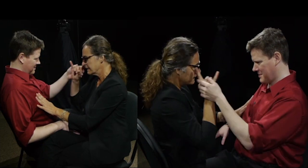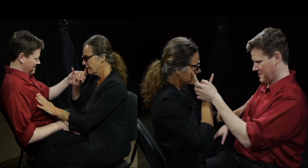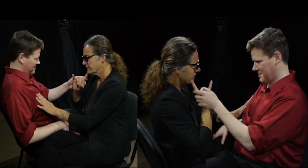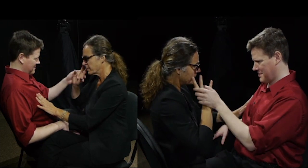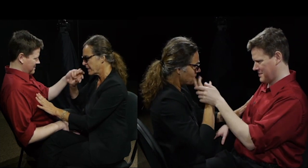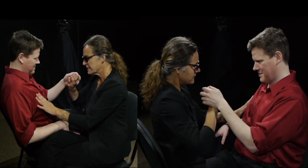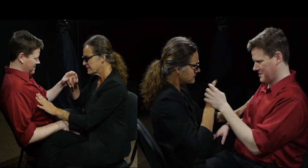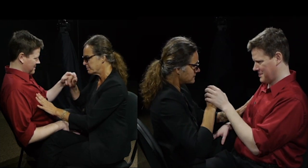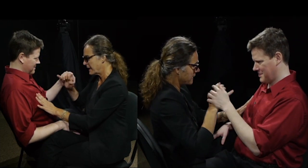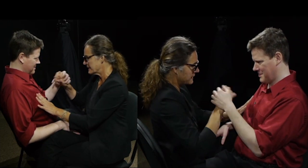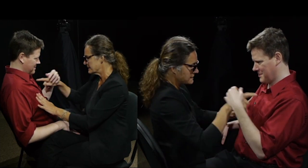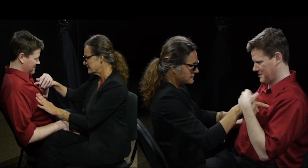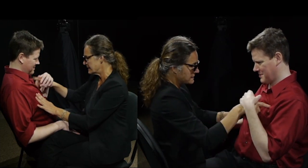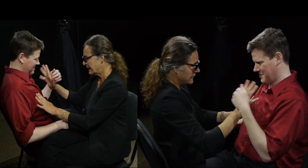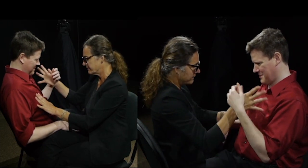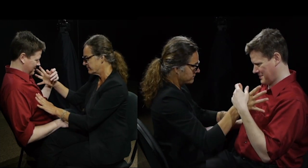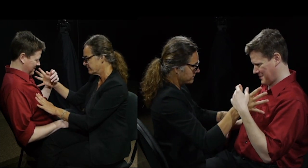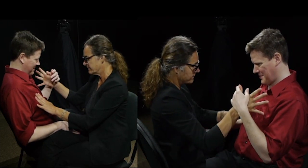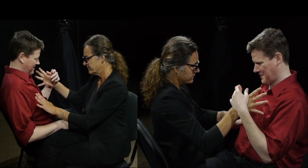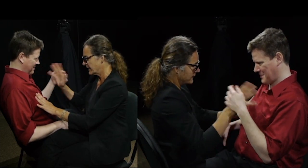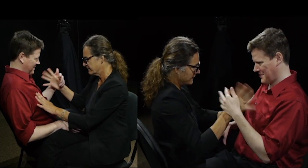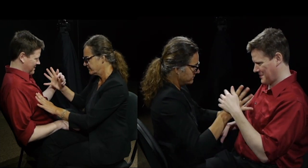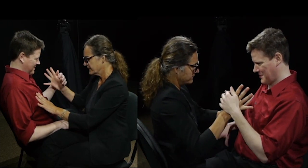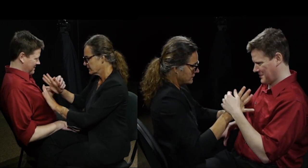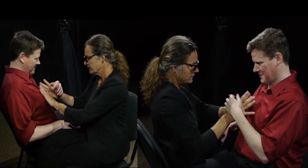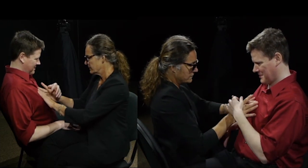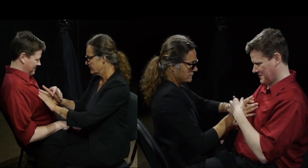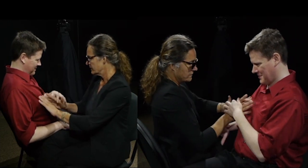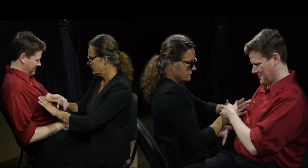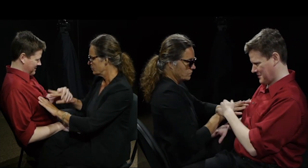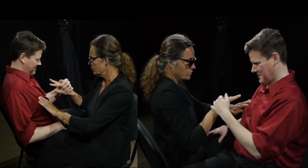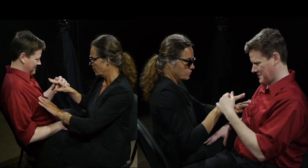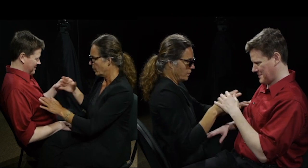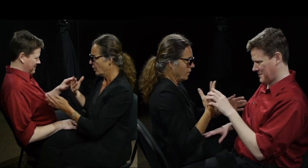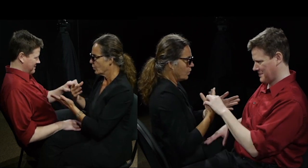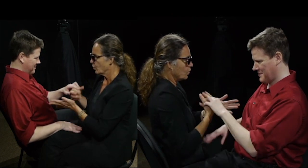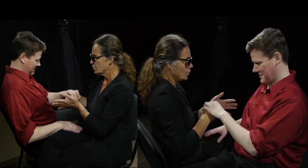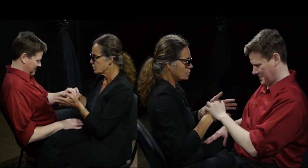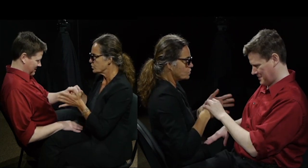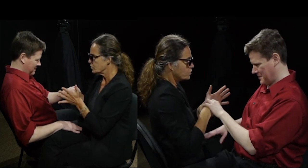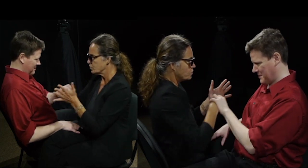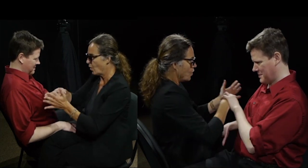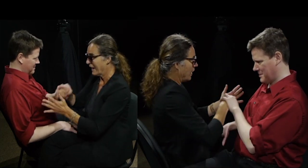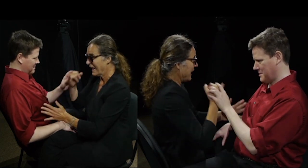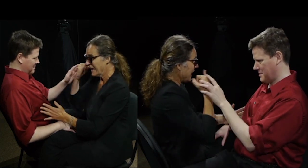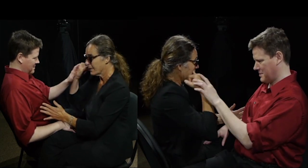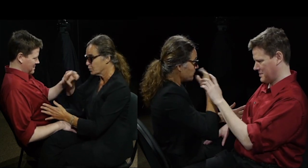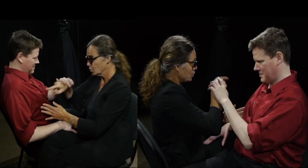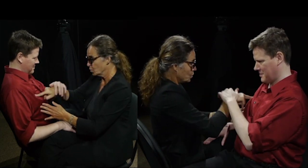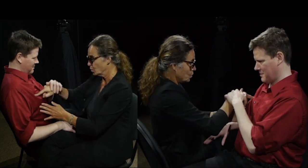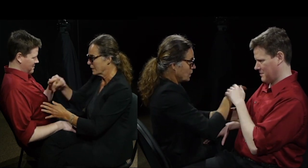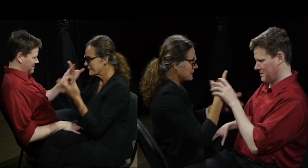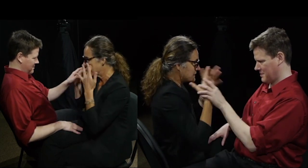that sighted people should respect DeafBlind space. Research has shown that when sighted people enter into, and impinge on, DeafBlind space,